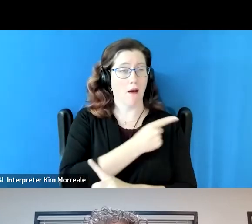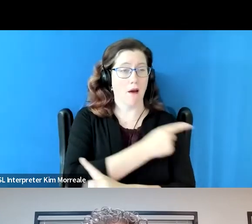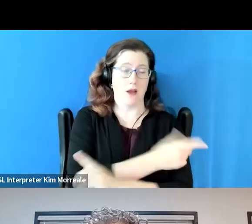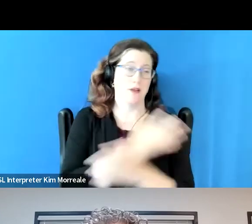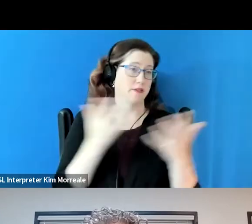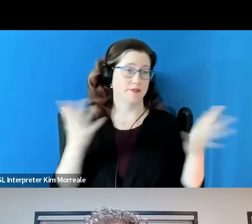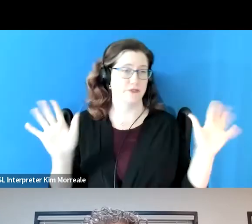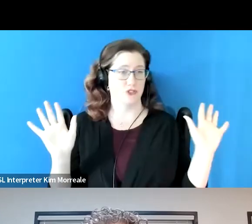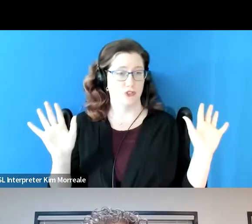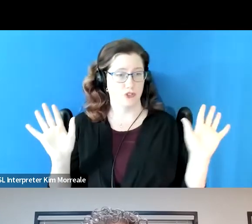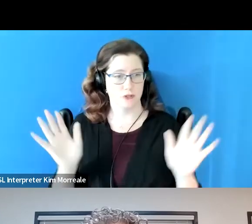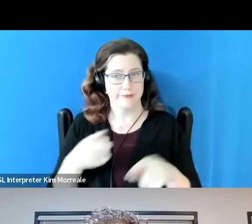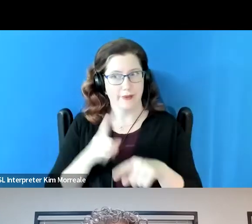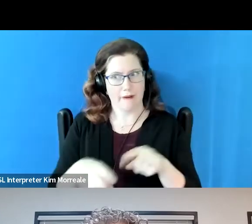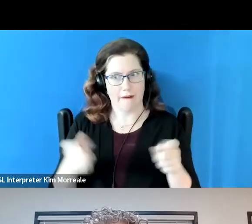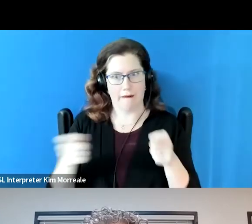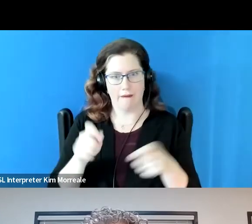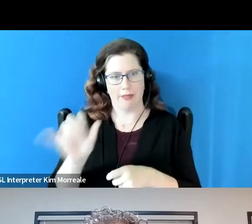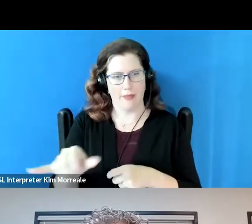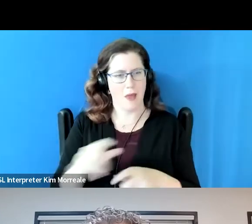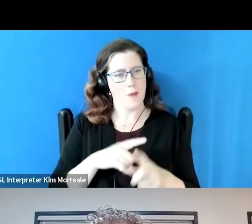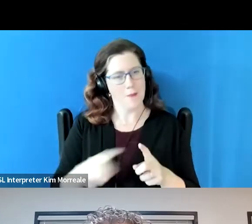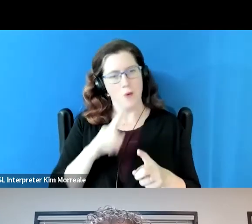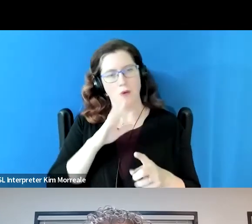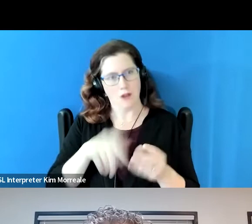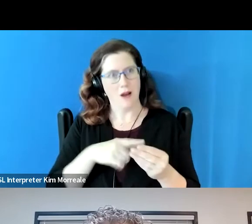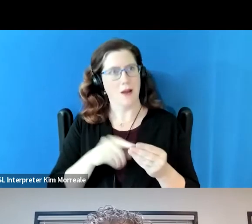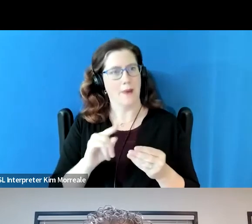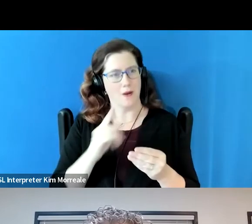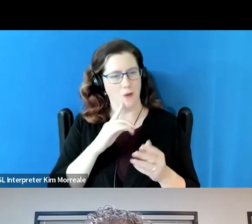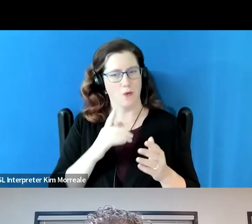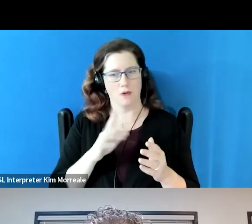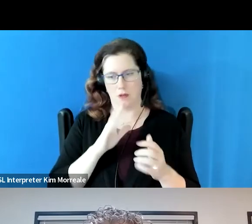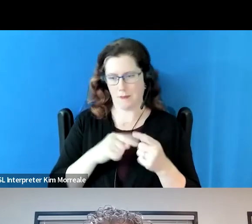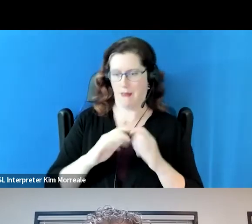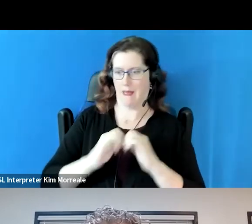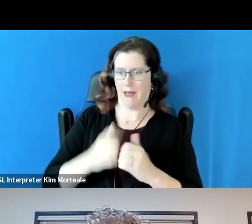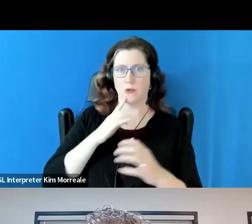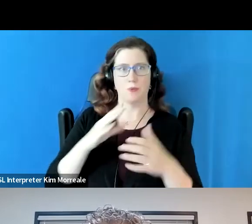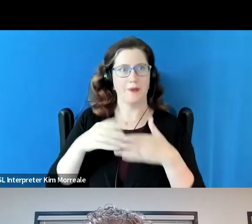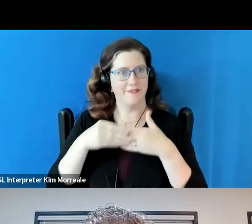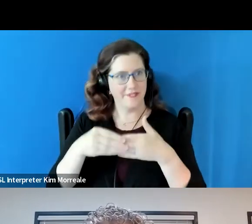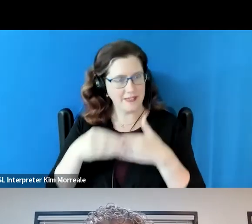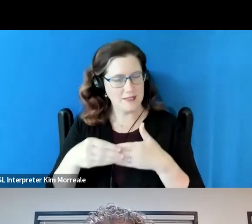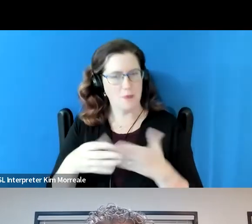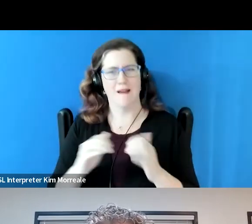and it's, I can't handle that but we're talking about it, we're talking about, okay, how do we be flexible? How do we deal with change,